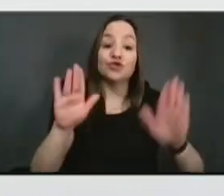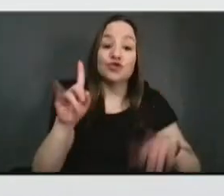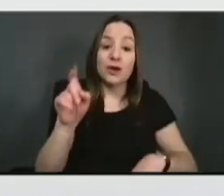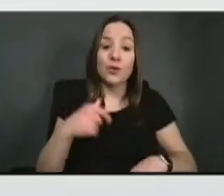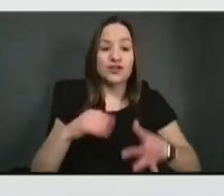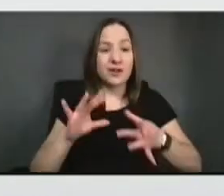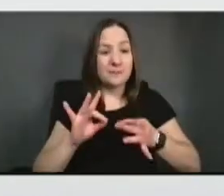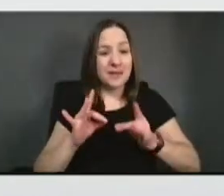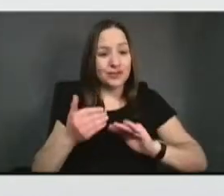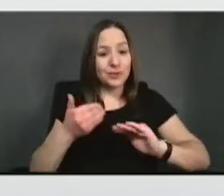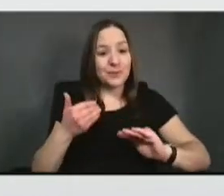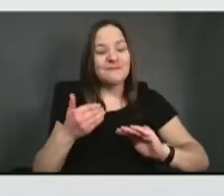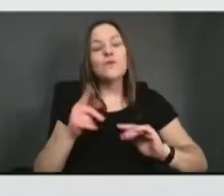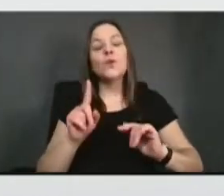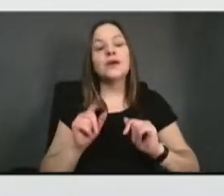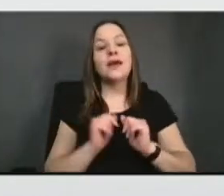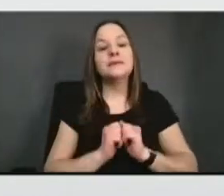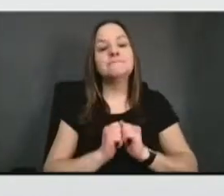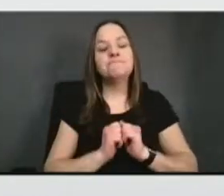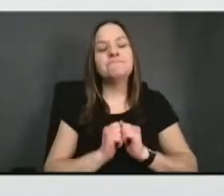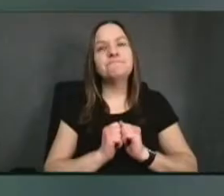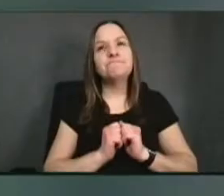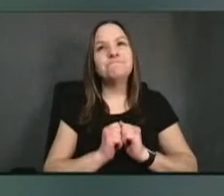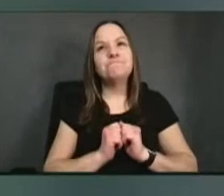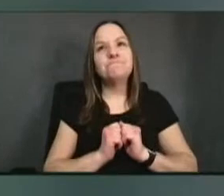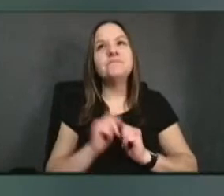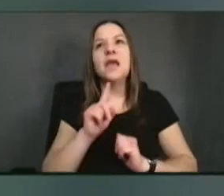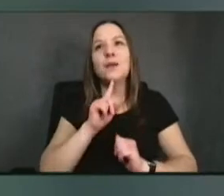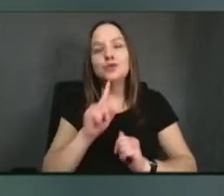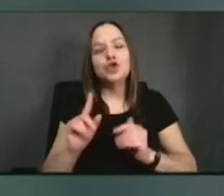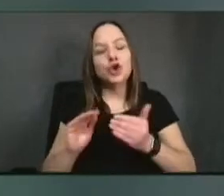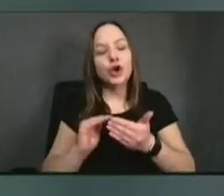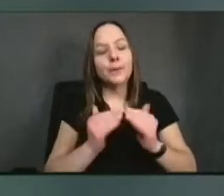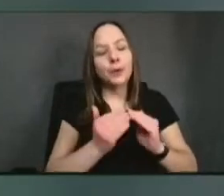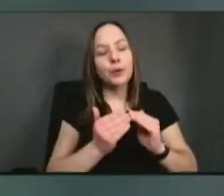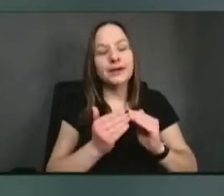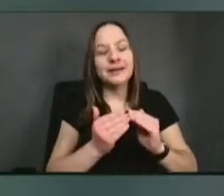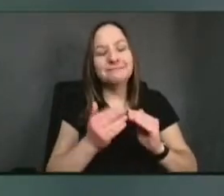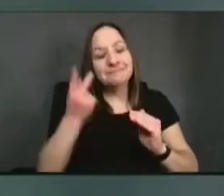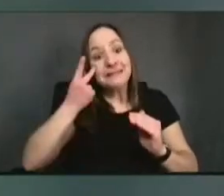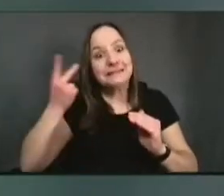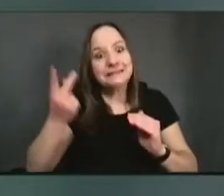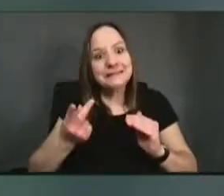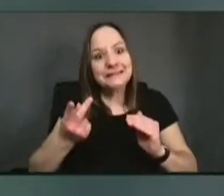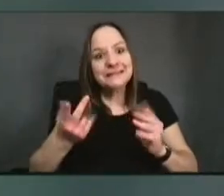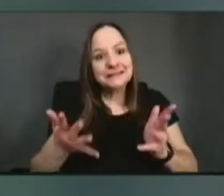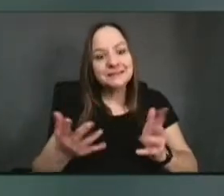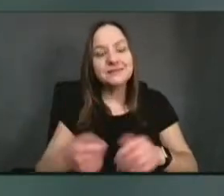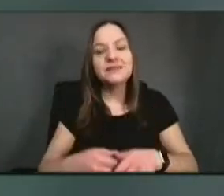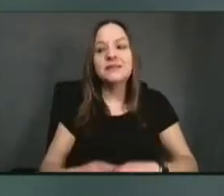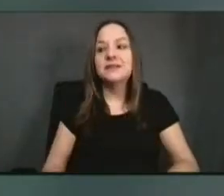Okay. No that's okay. It is a great question. I mentioned this earlier and Ah, I'm sure our